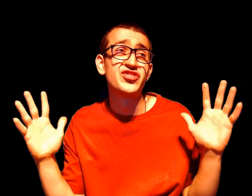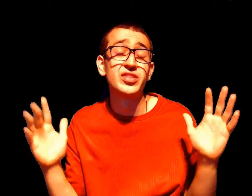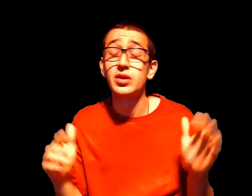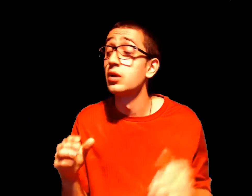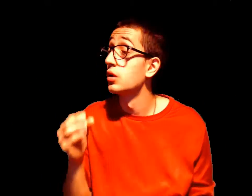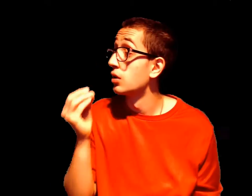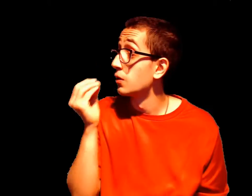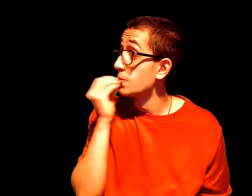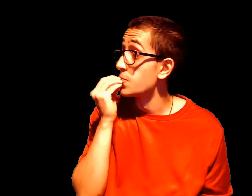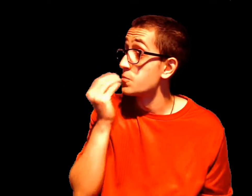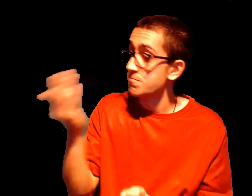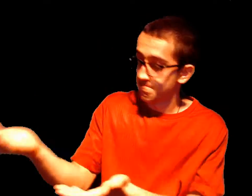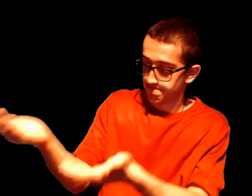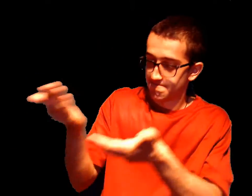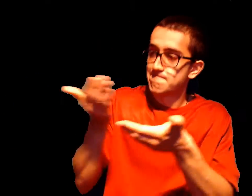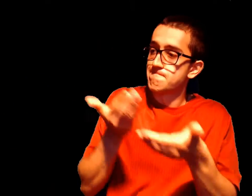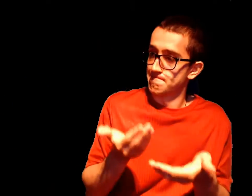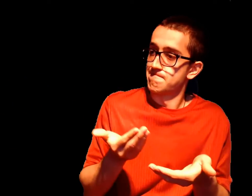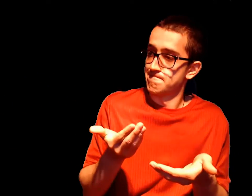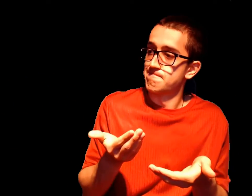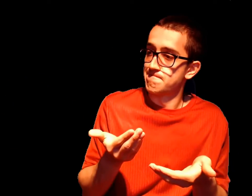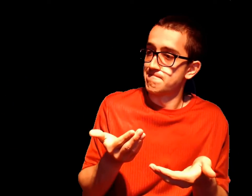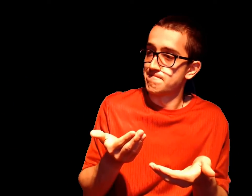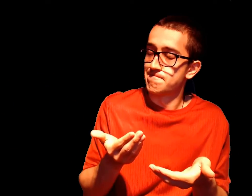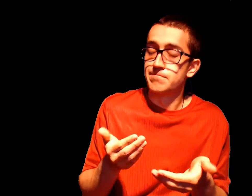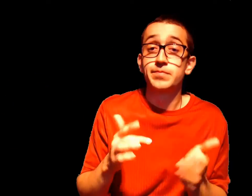Then he said, “Bring them here to me, ”